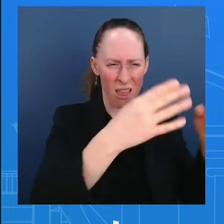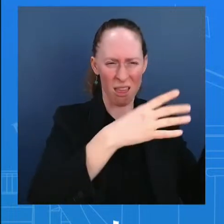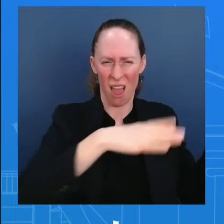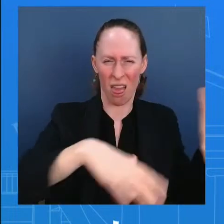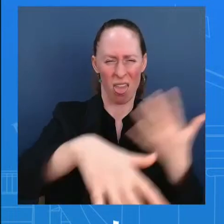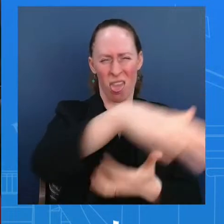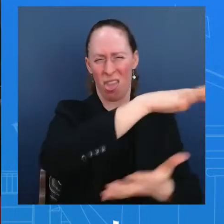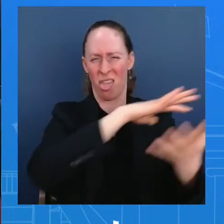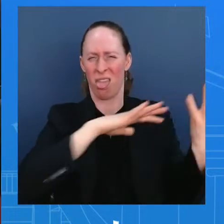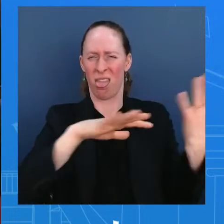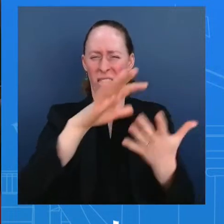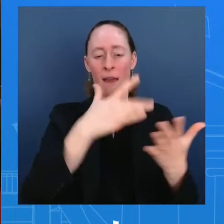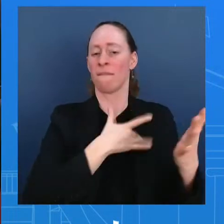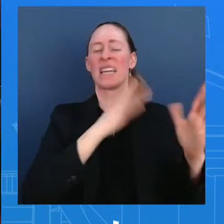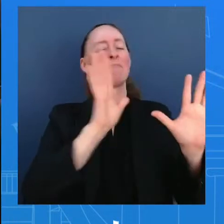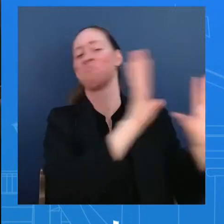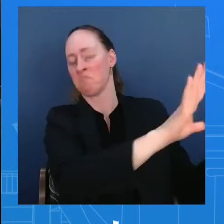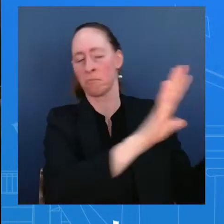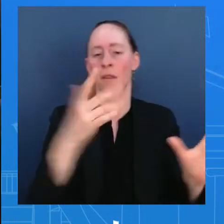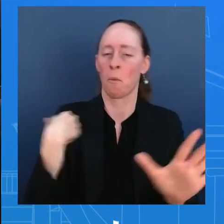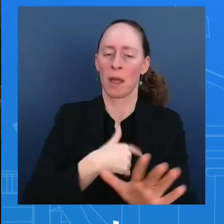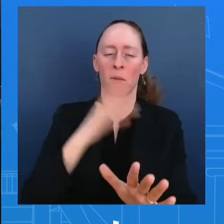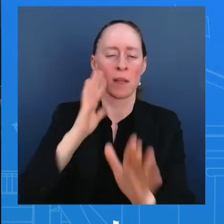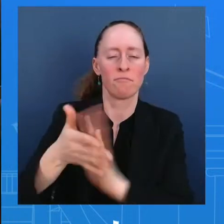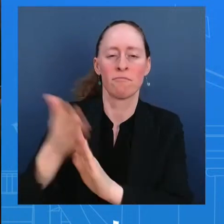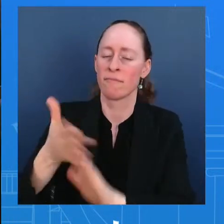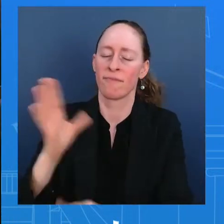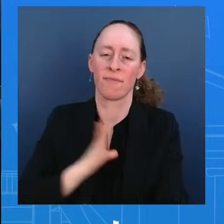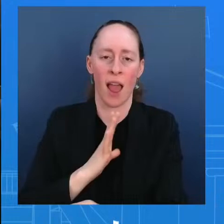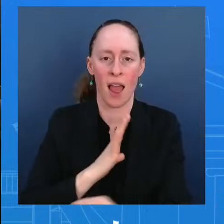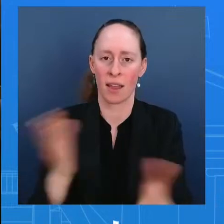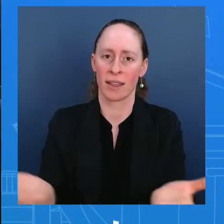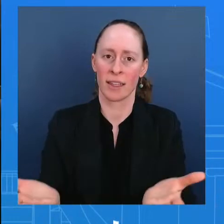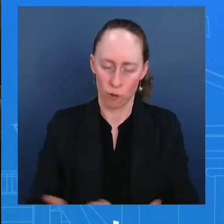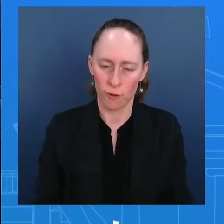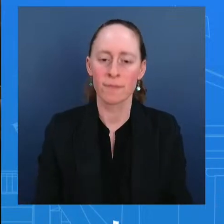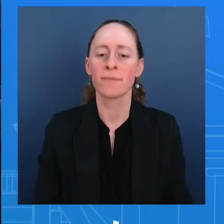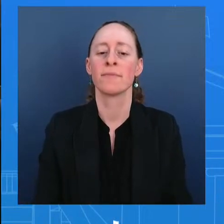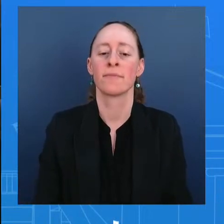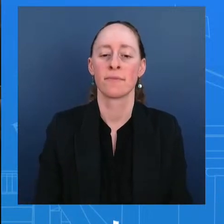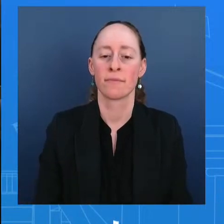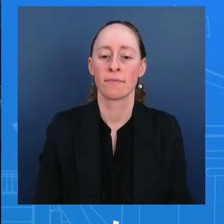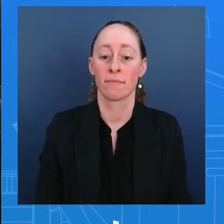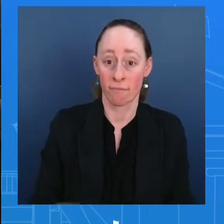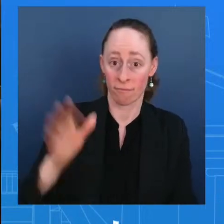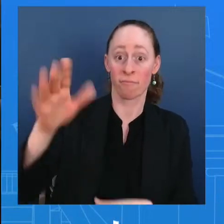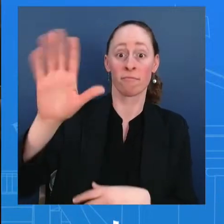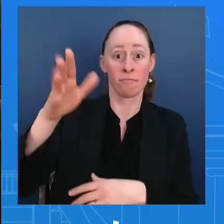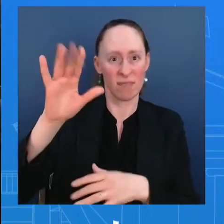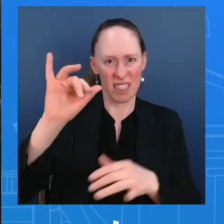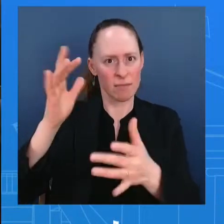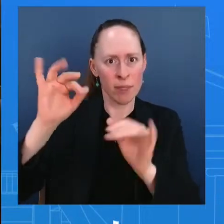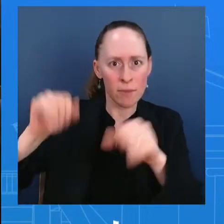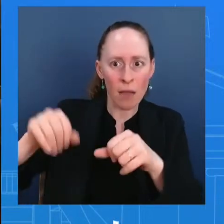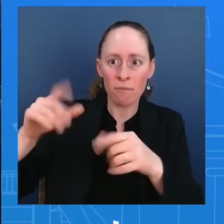The Press: If -- if there are -- if there are mills that are closed, if there are layoffs, would the president need to take some responsibility for that?